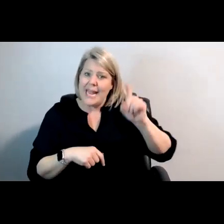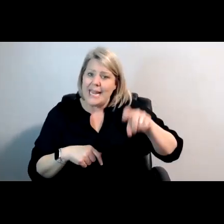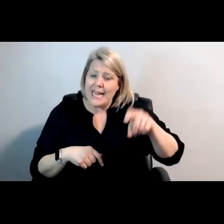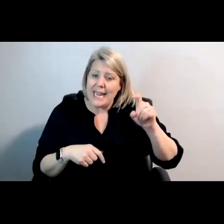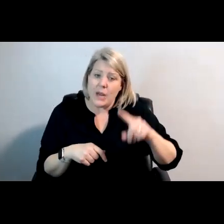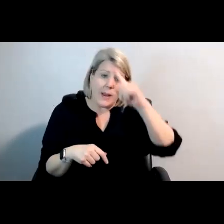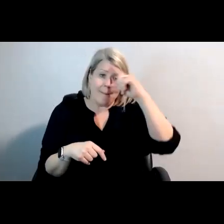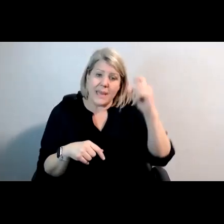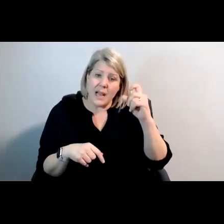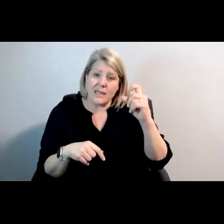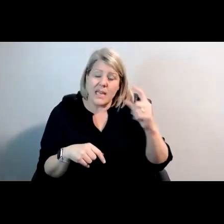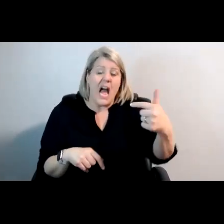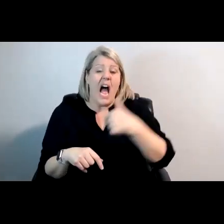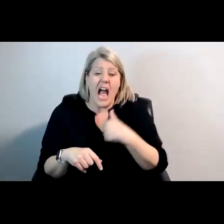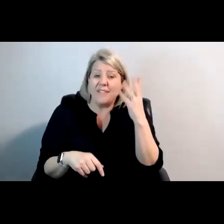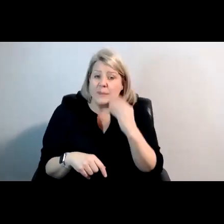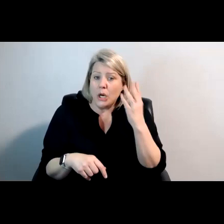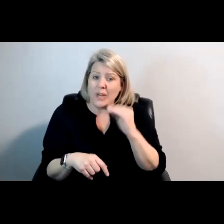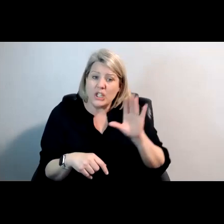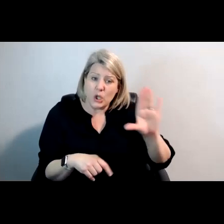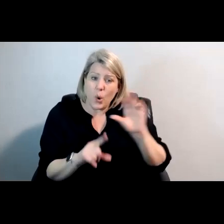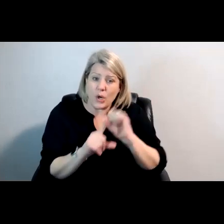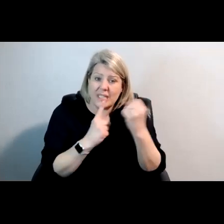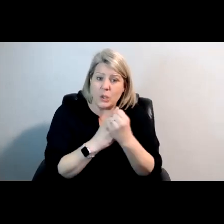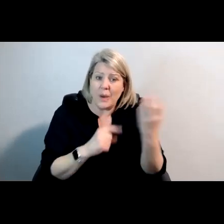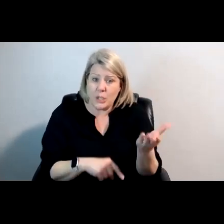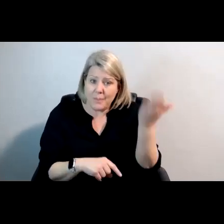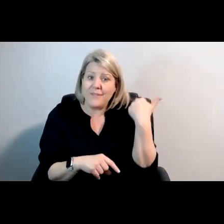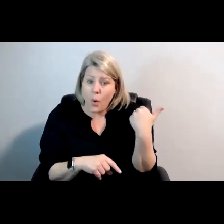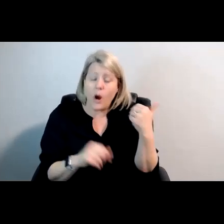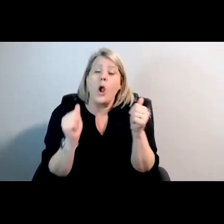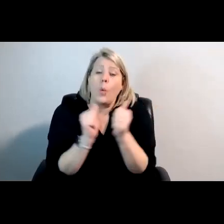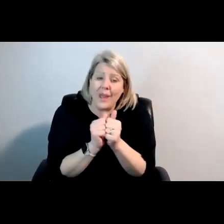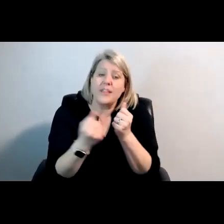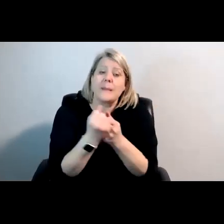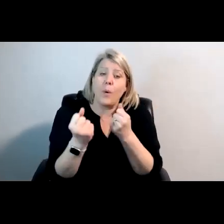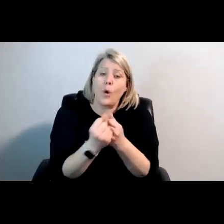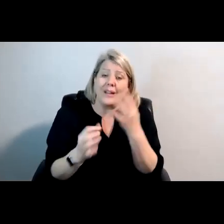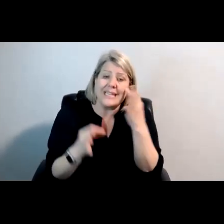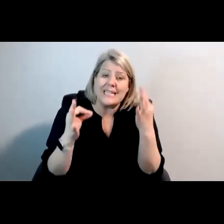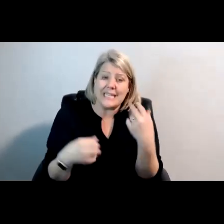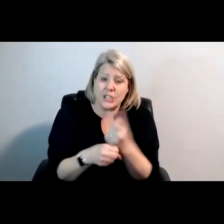I've been in everyone's shoes before when it comes to supported decision-making. [Tina] Got it.